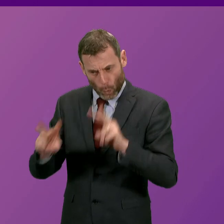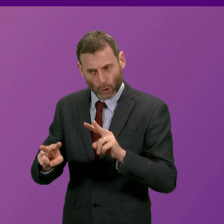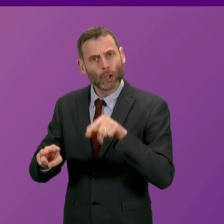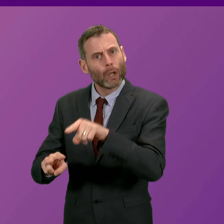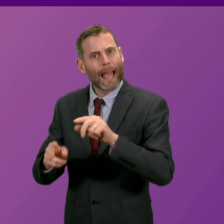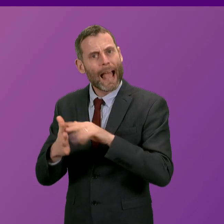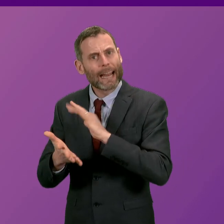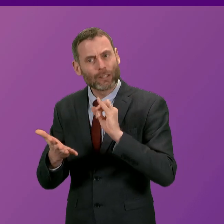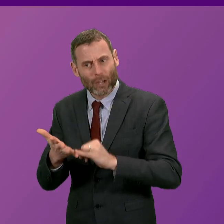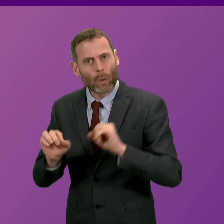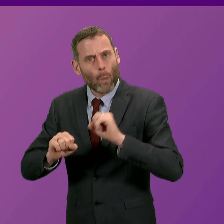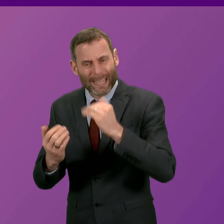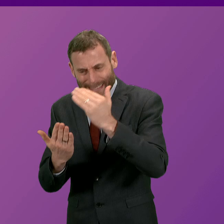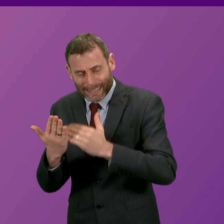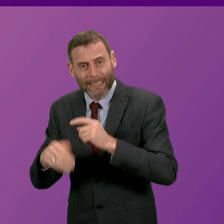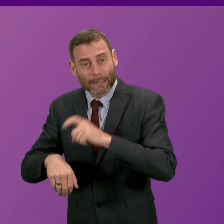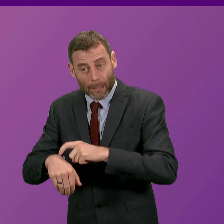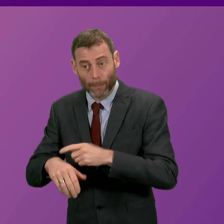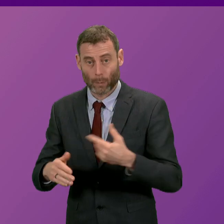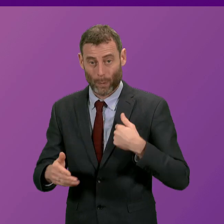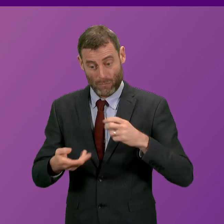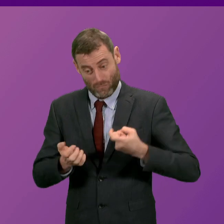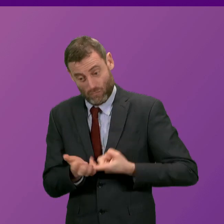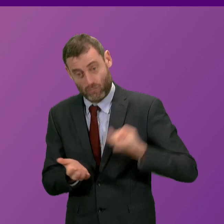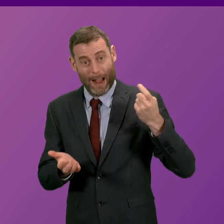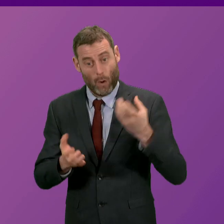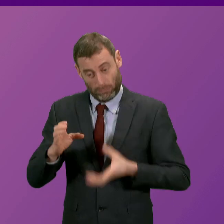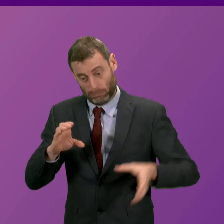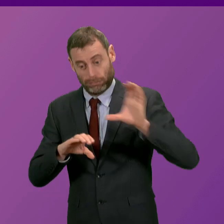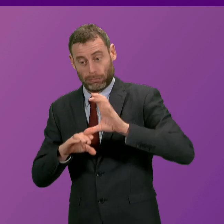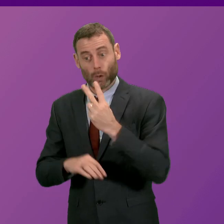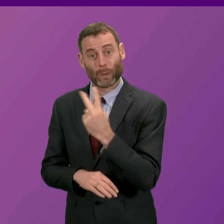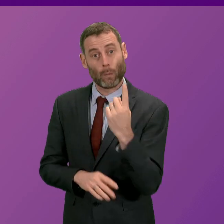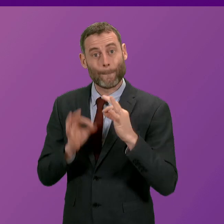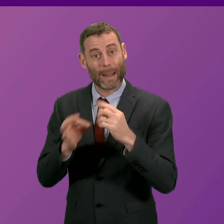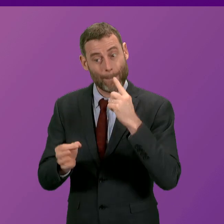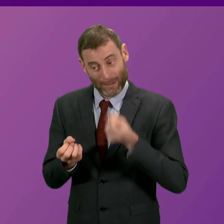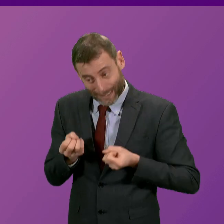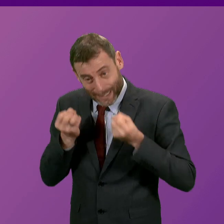and the record financial settlement for the health service of £21 billion is a